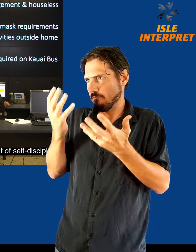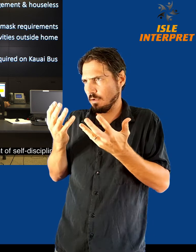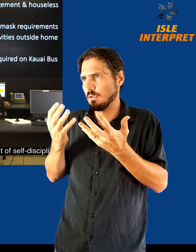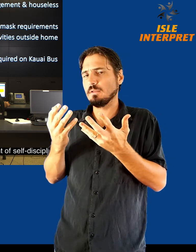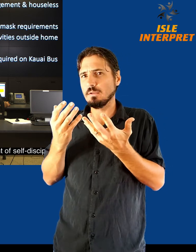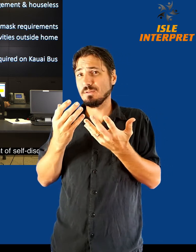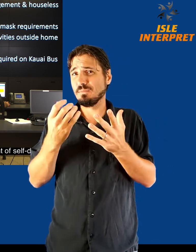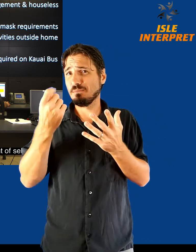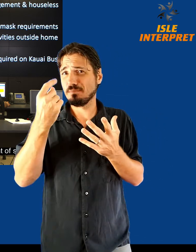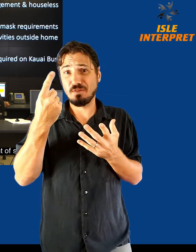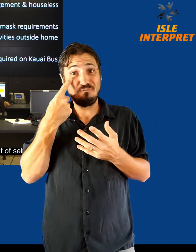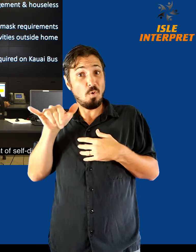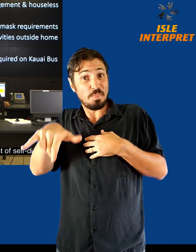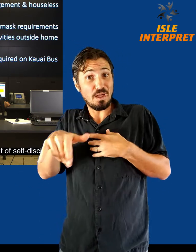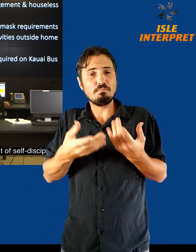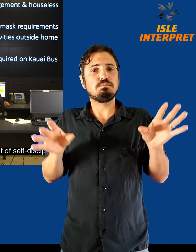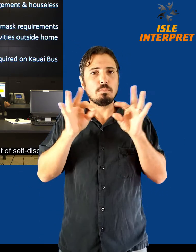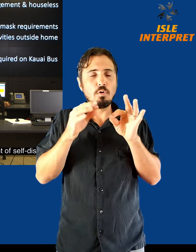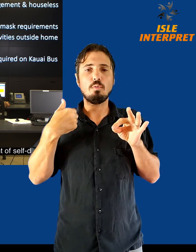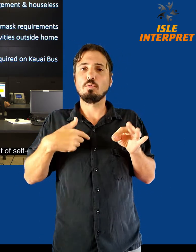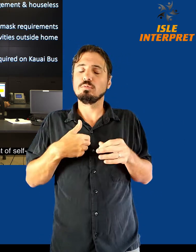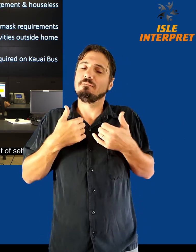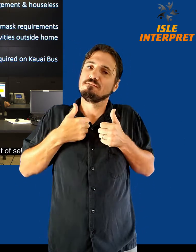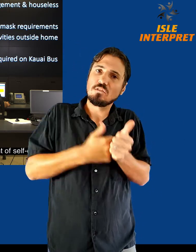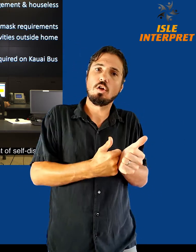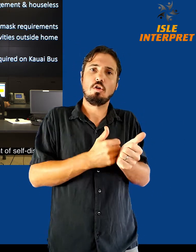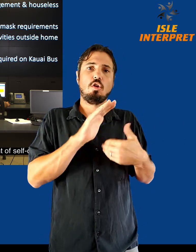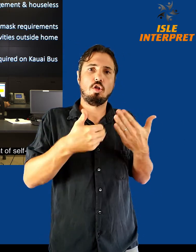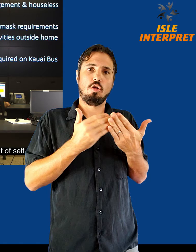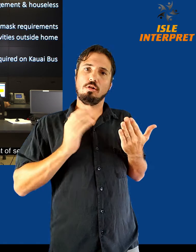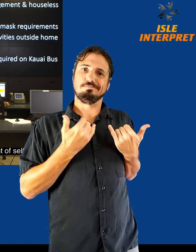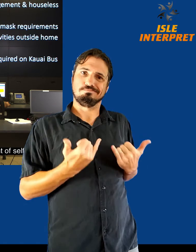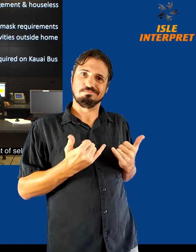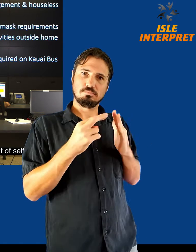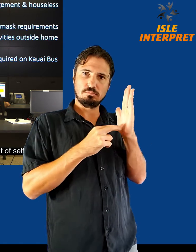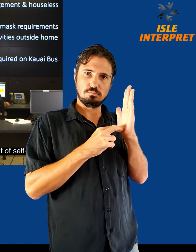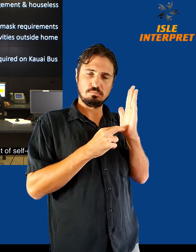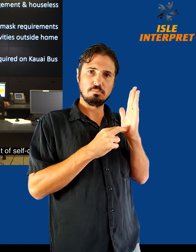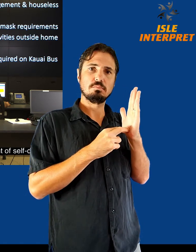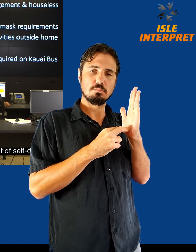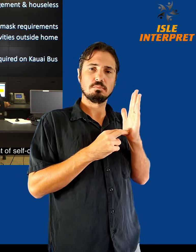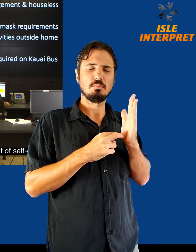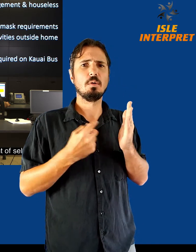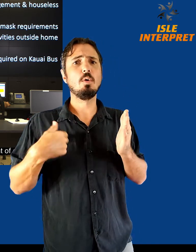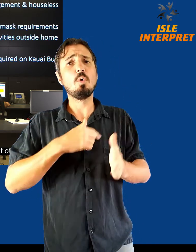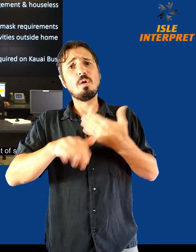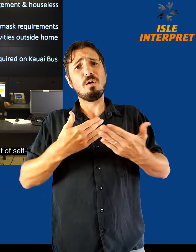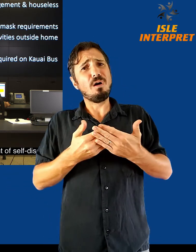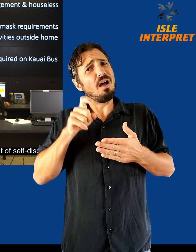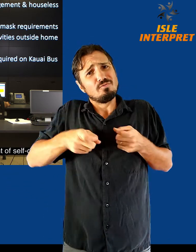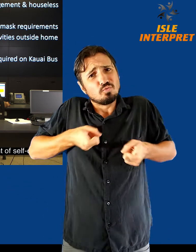In order to maintain our low case numbers, it is going to require a large amount of self-discipline.